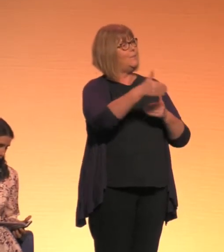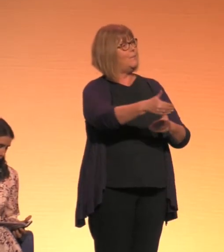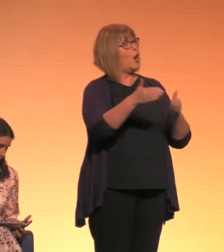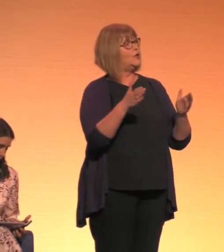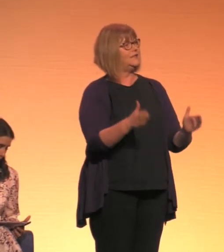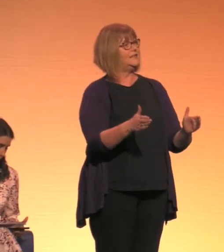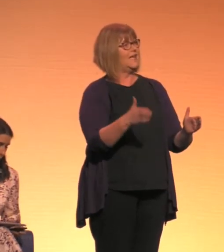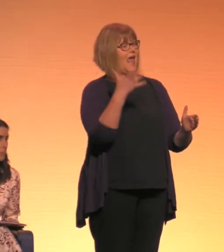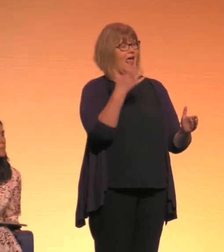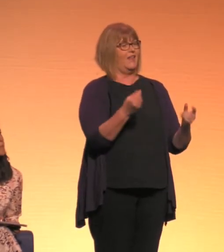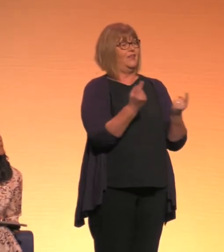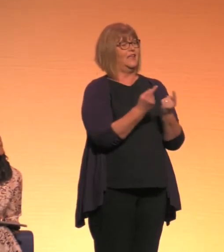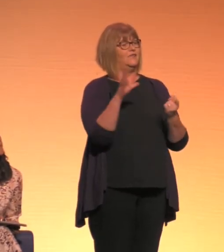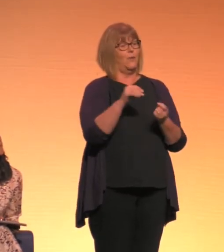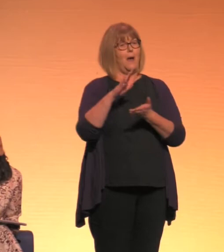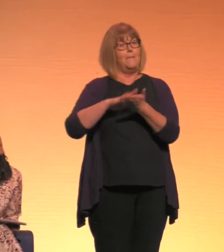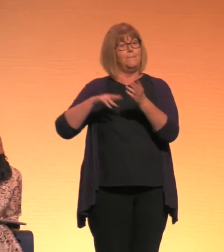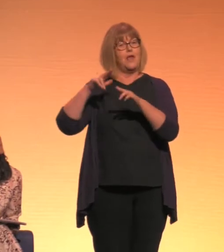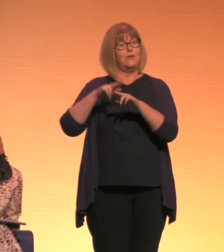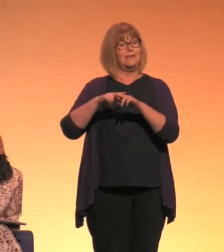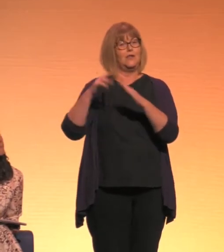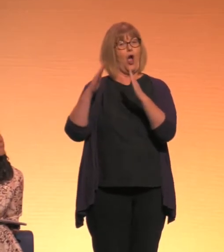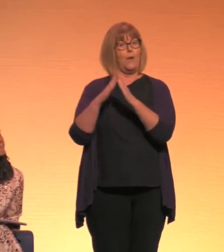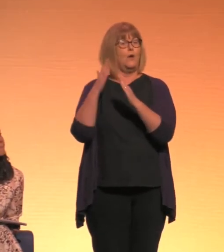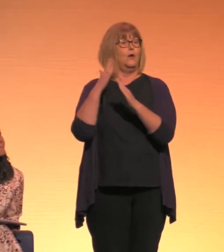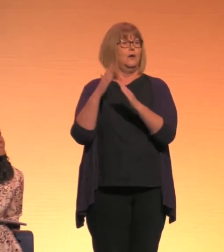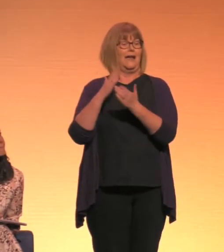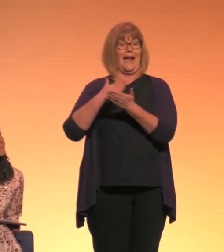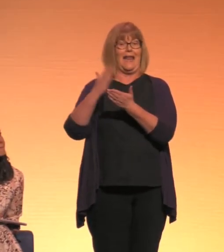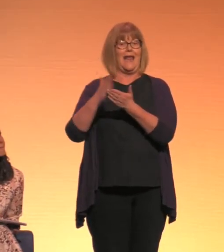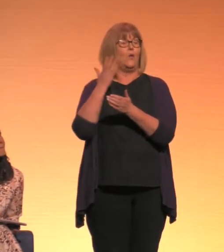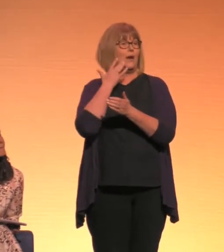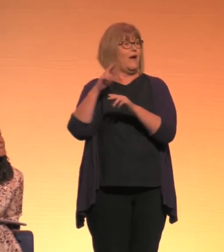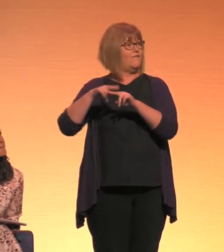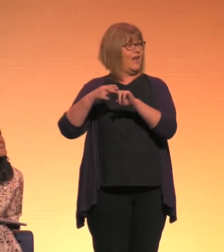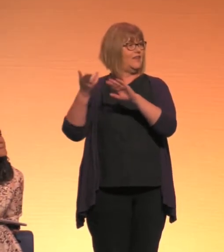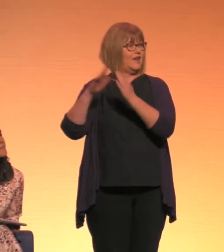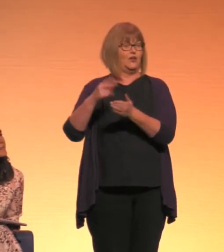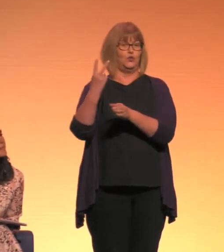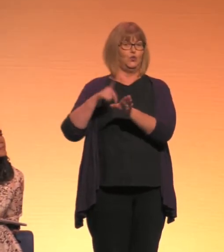from my parents' home that we cleared out two years ago when my father died. And I discovered, in the boxes, many mementos